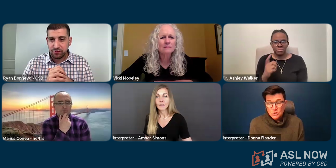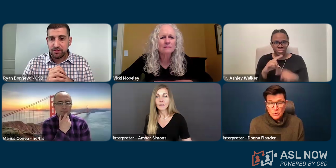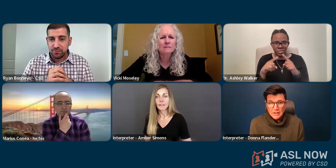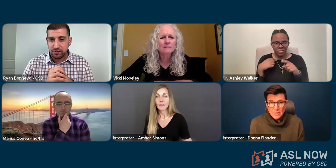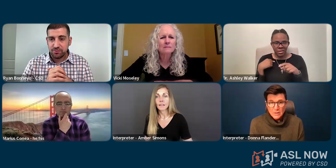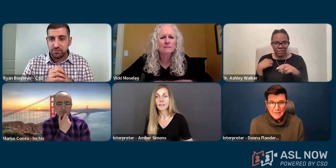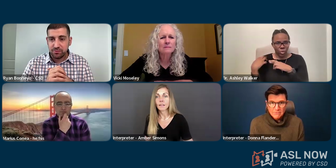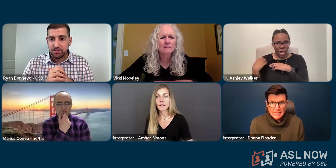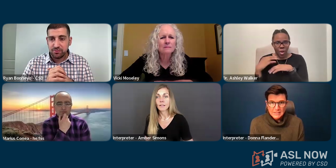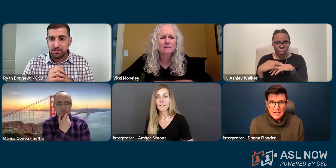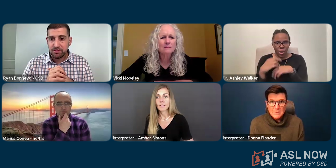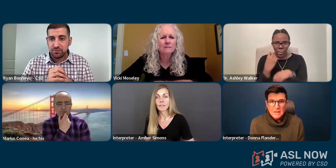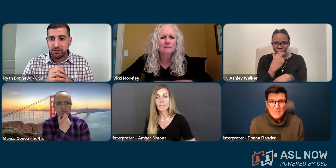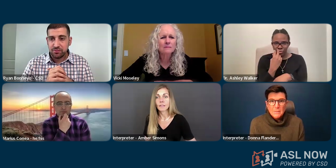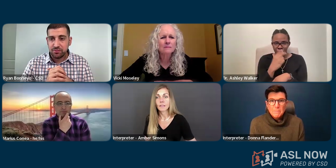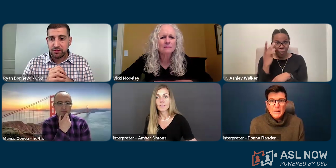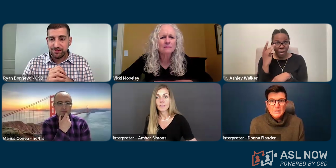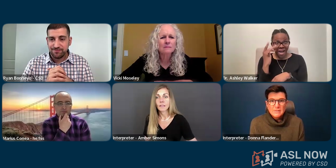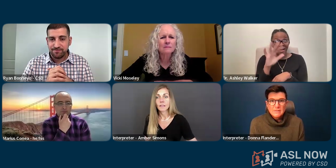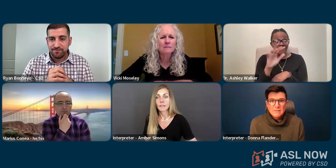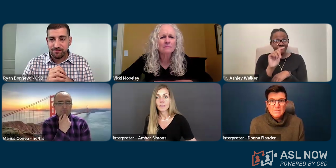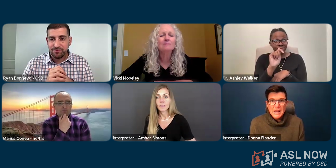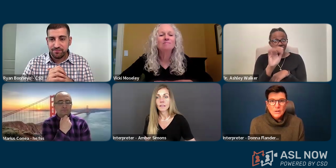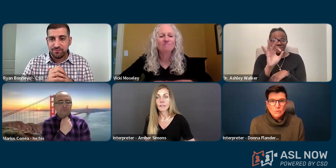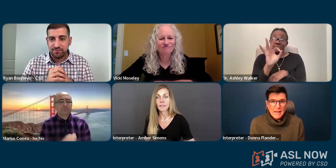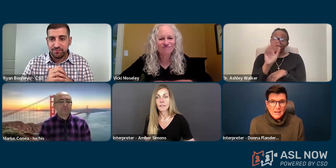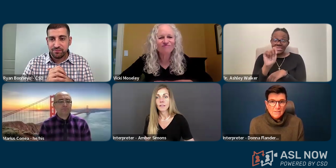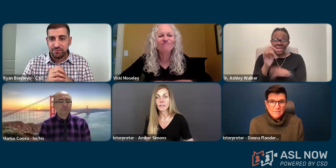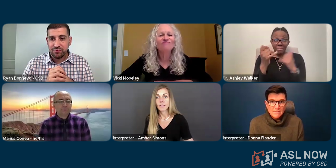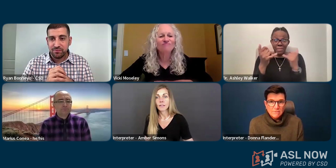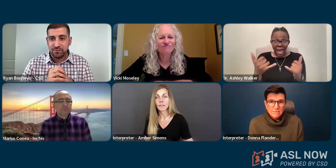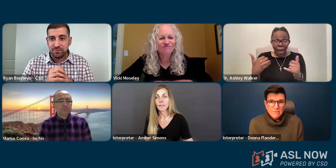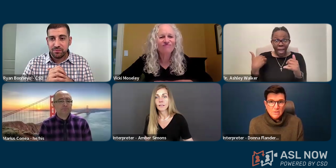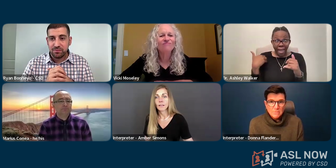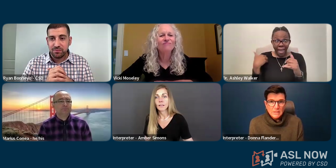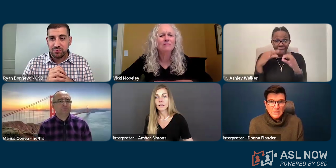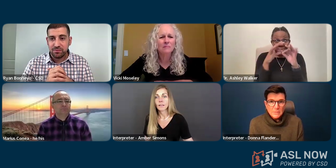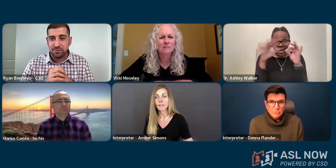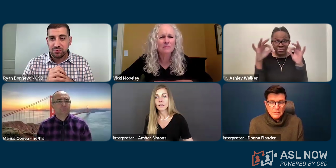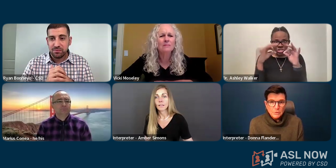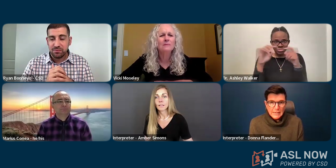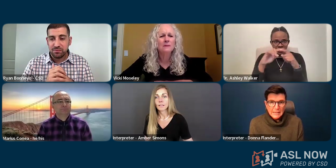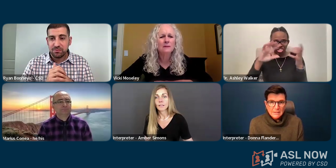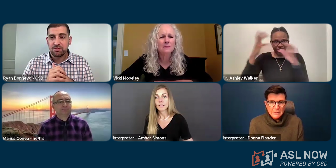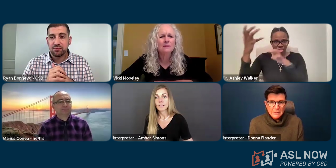And I say, sure, I don't mind Face Time, but I rely on lip reading.